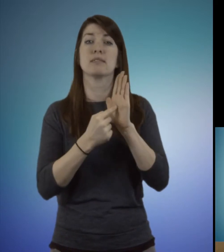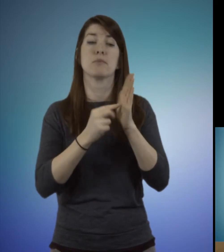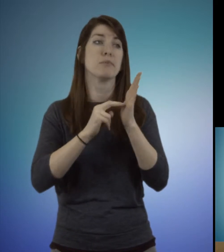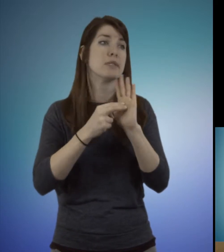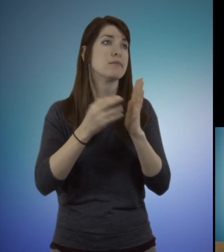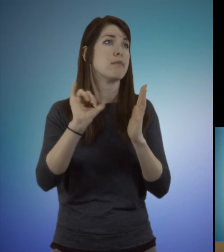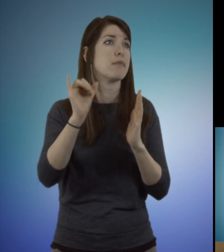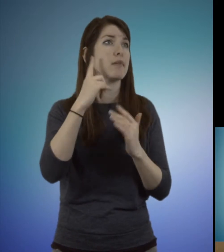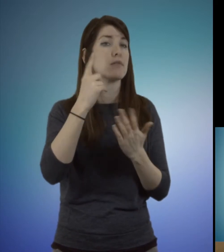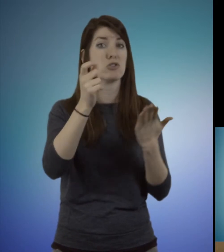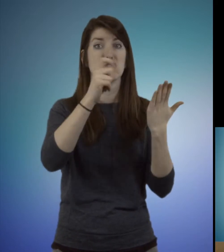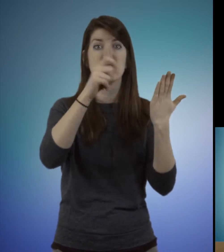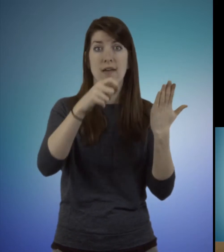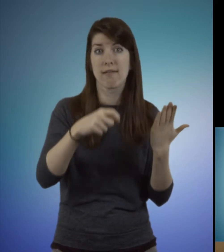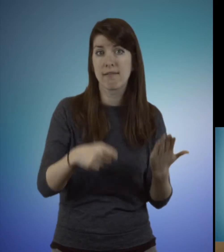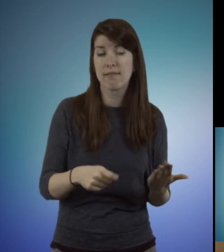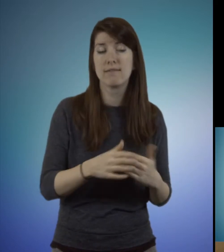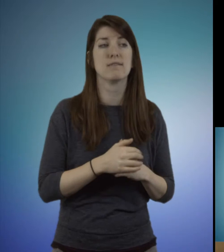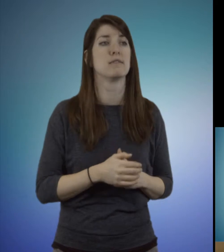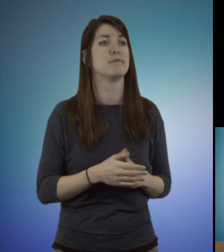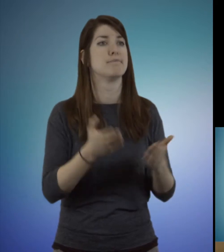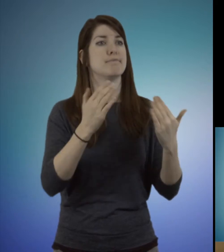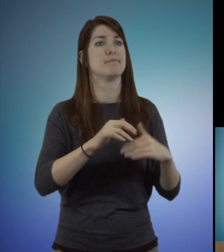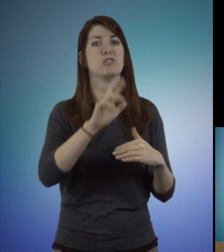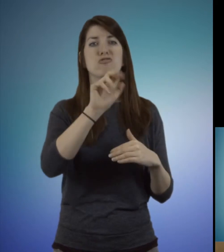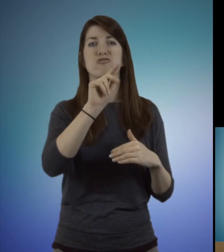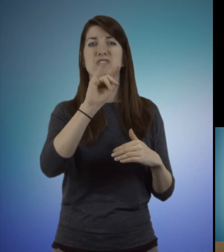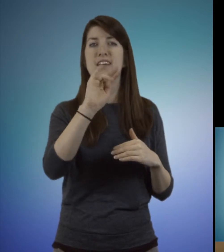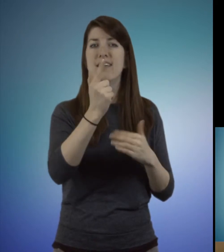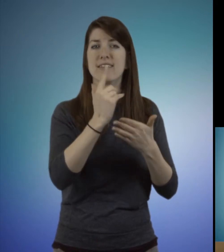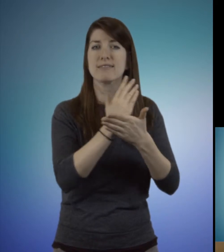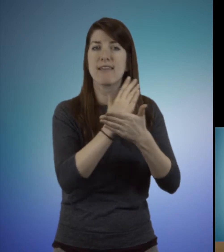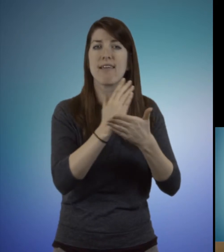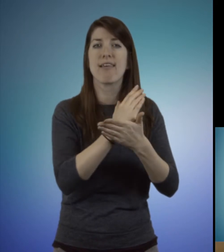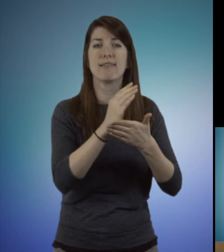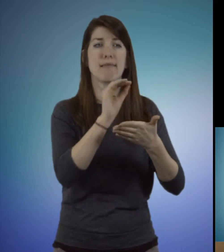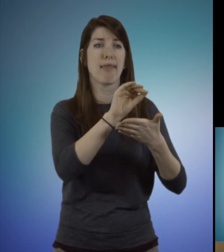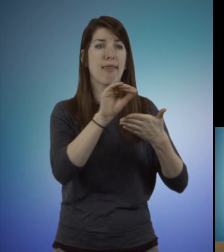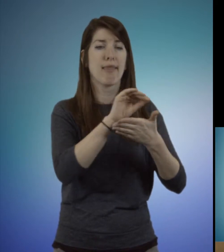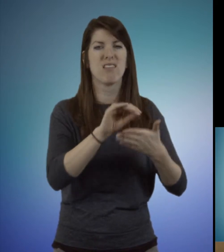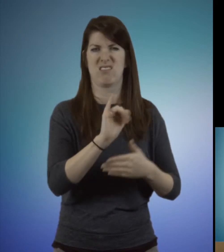Certain examples can be checklists, rating scales, things like that.